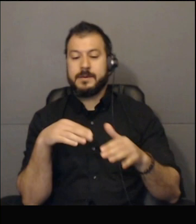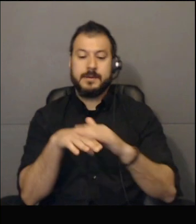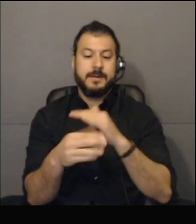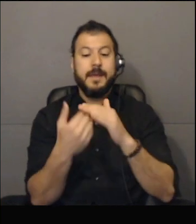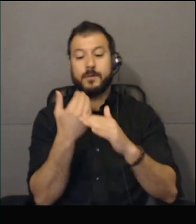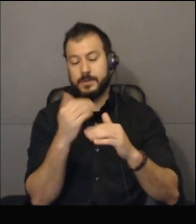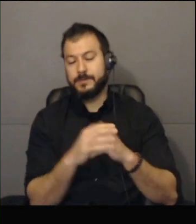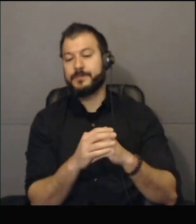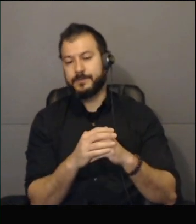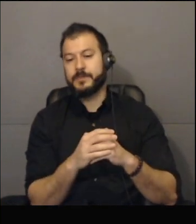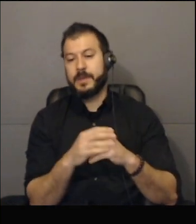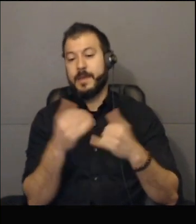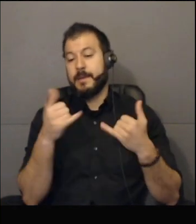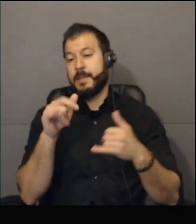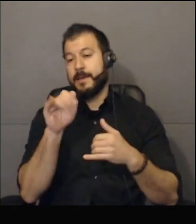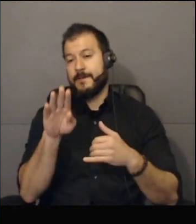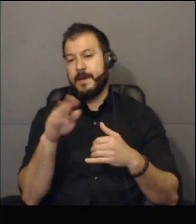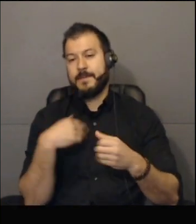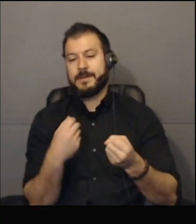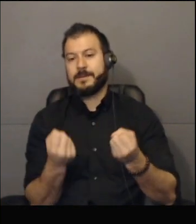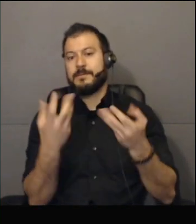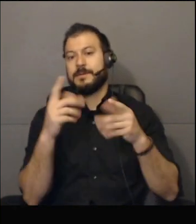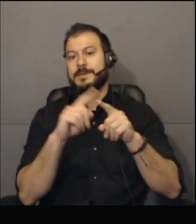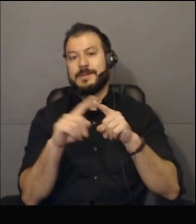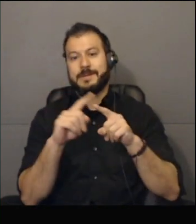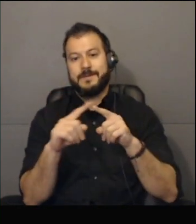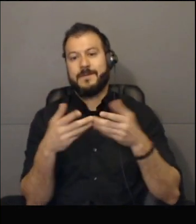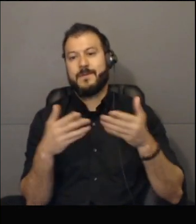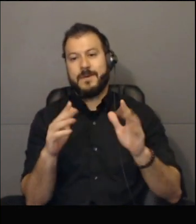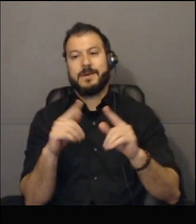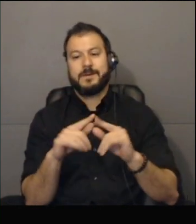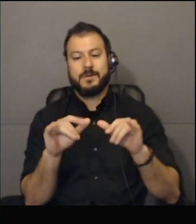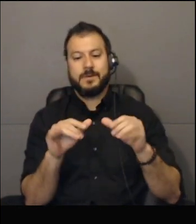PLAYFAB offers multiple mechanisms to scale when and how to